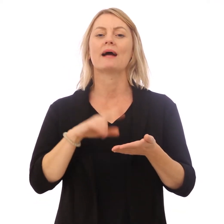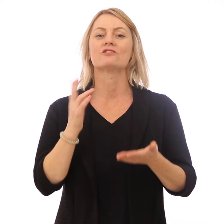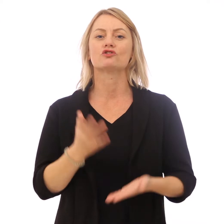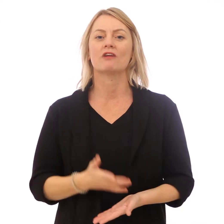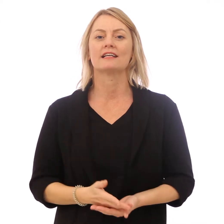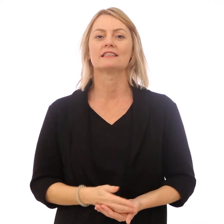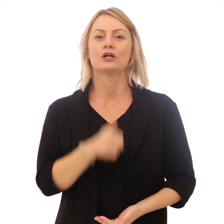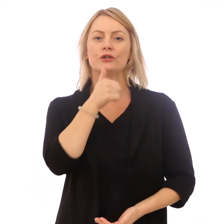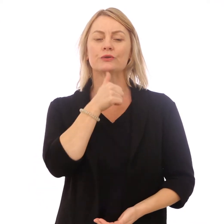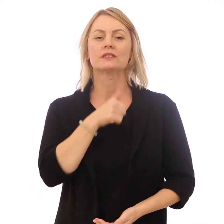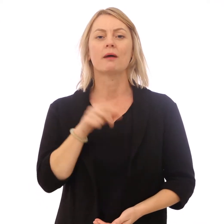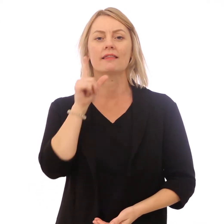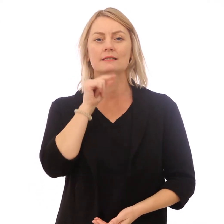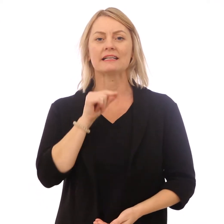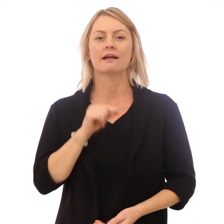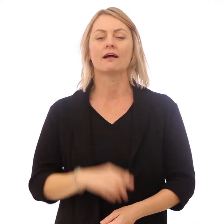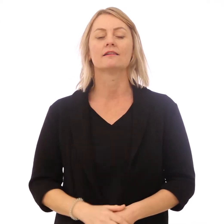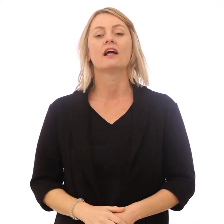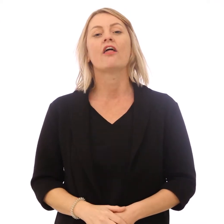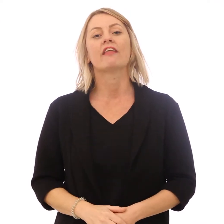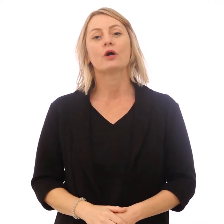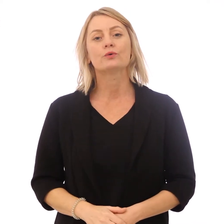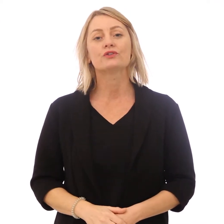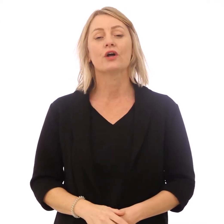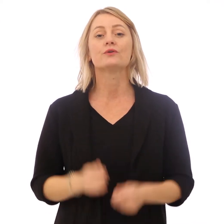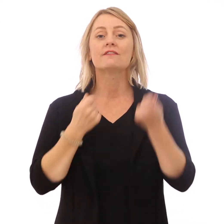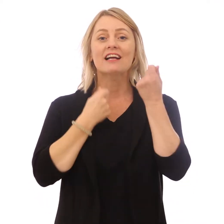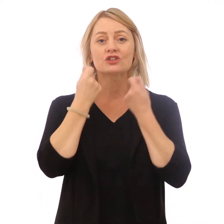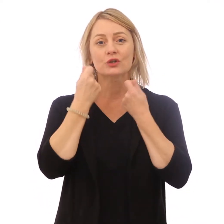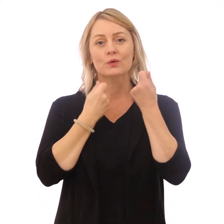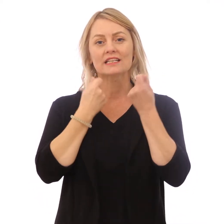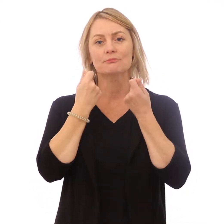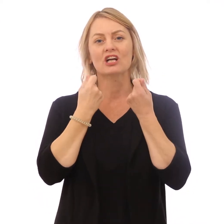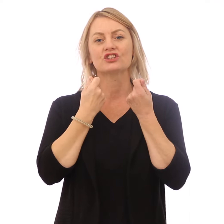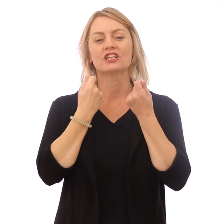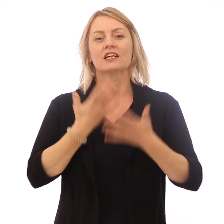They also use facial expression, gesture and, if requested, finger spelling,